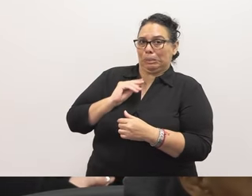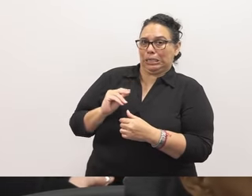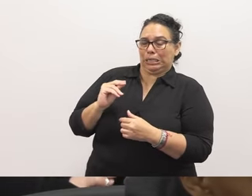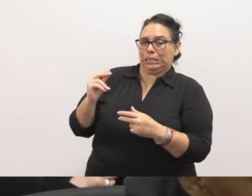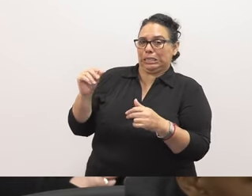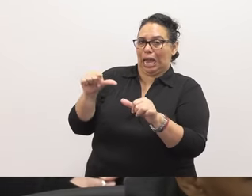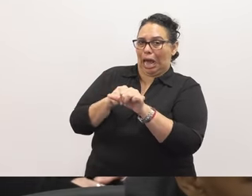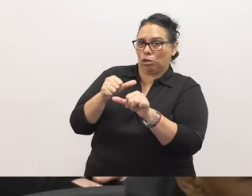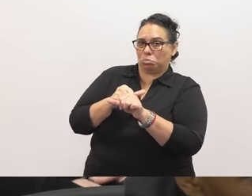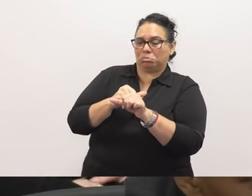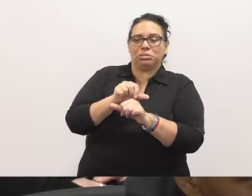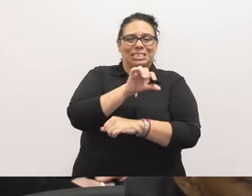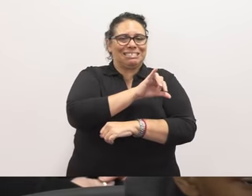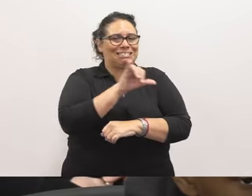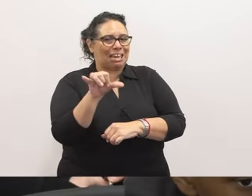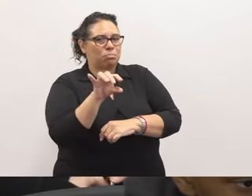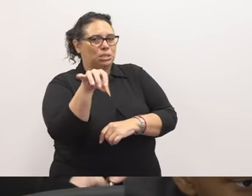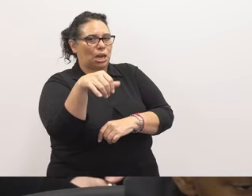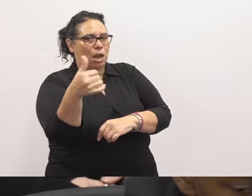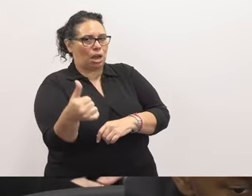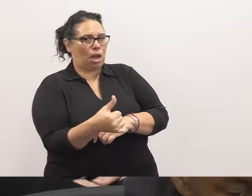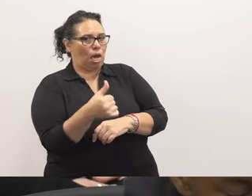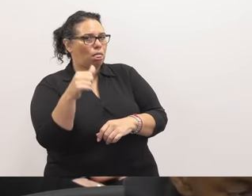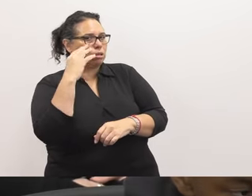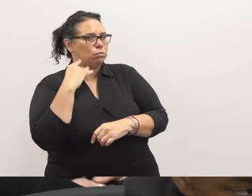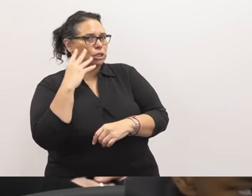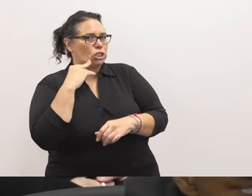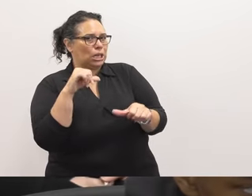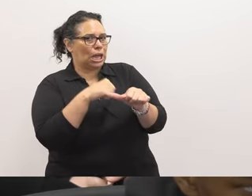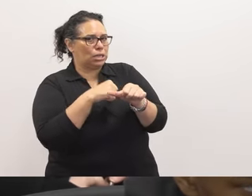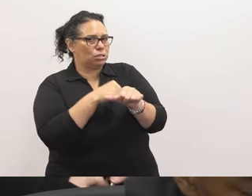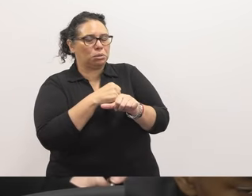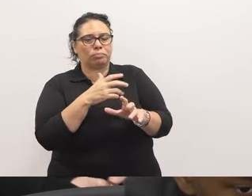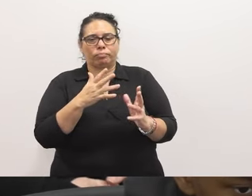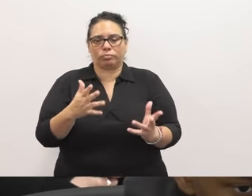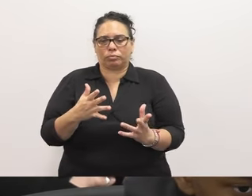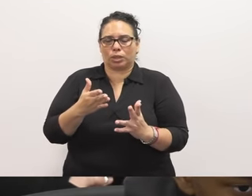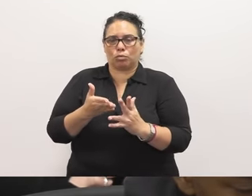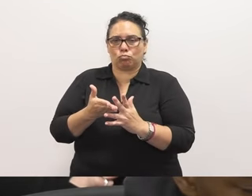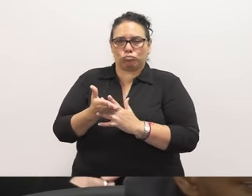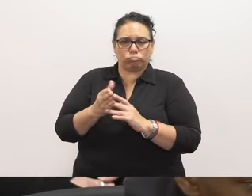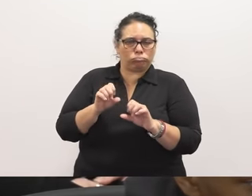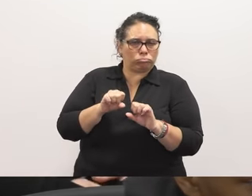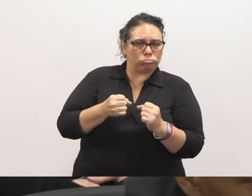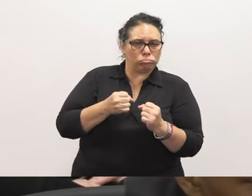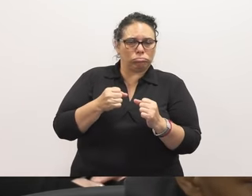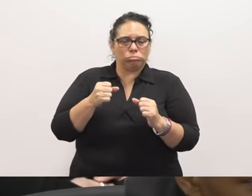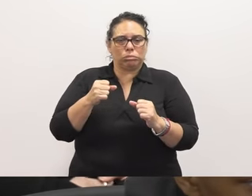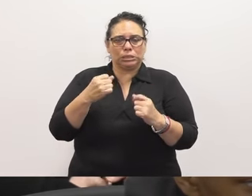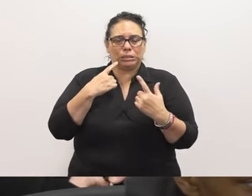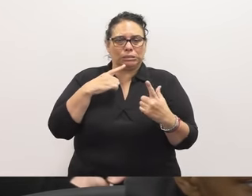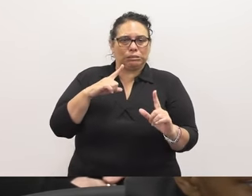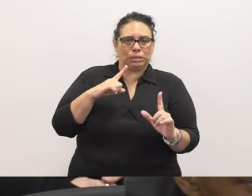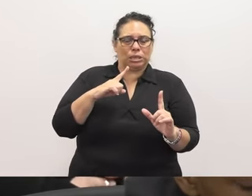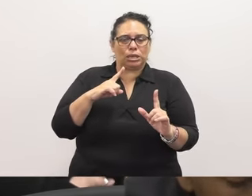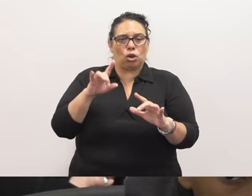to the next algebra classroom. And that was largely came through the Breakthrough Success Community. We also streamlined our grade level teams,